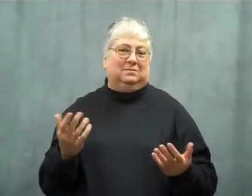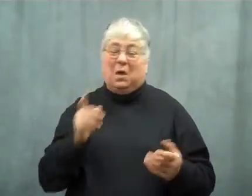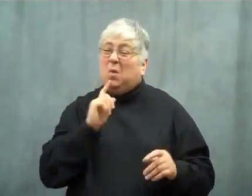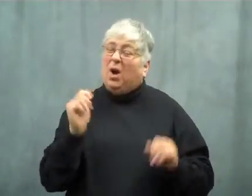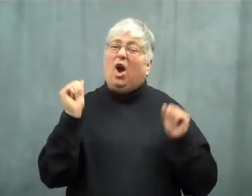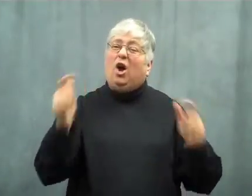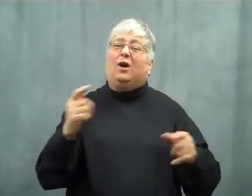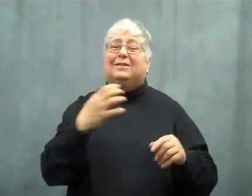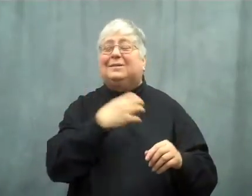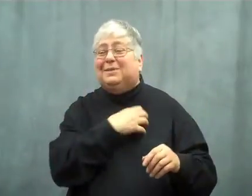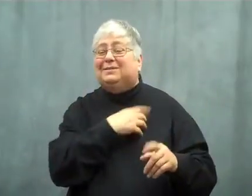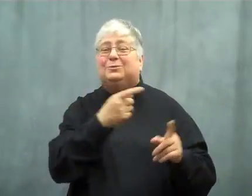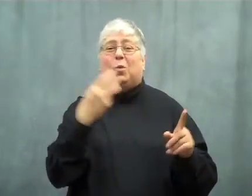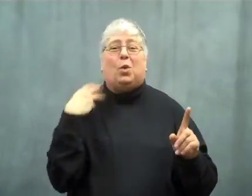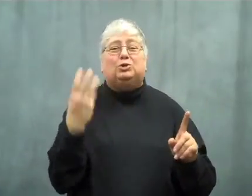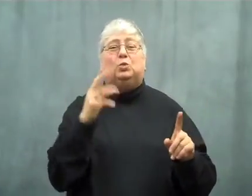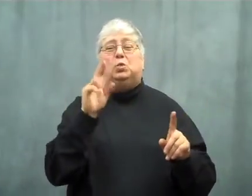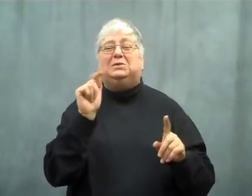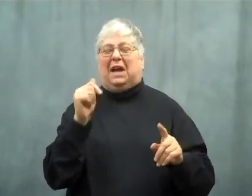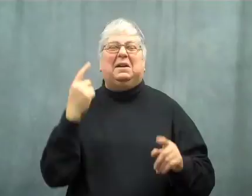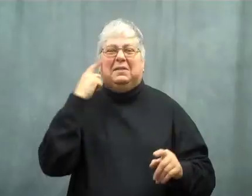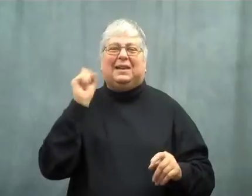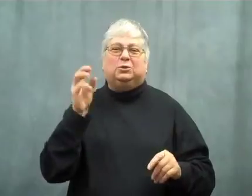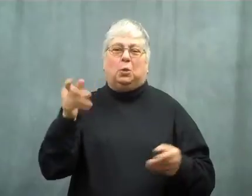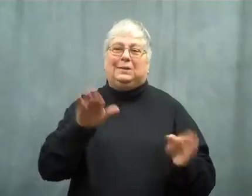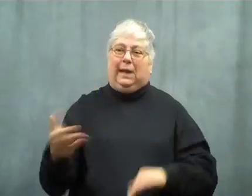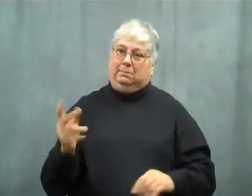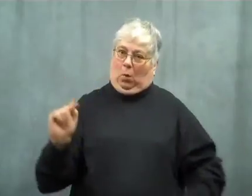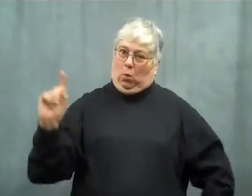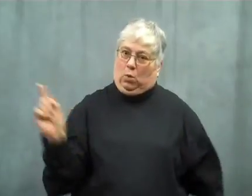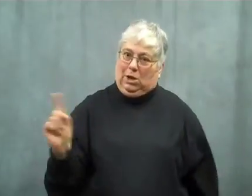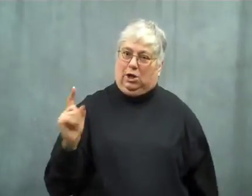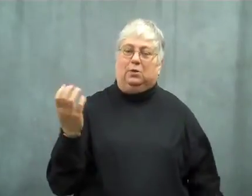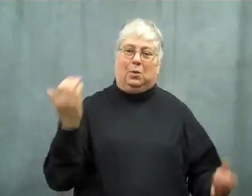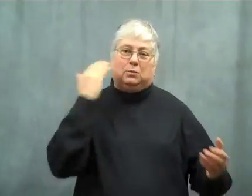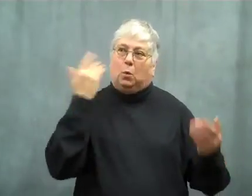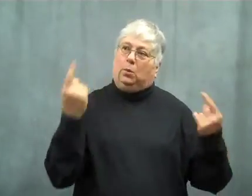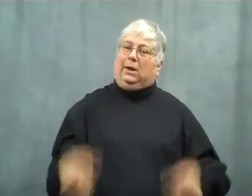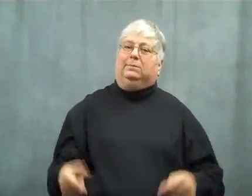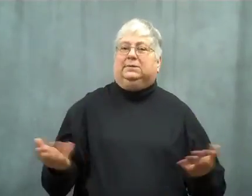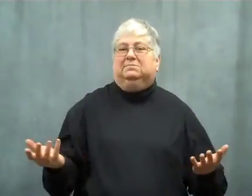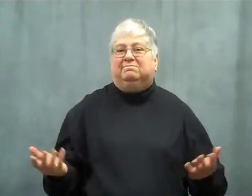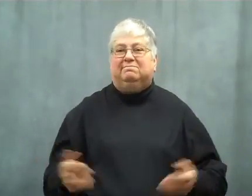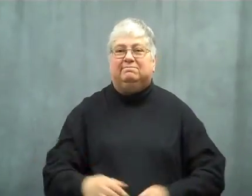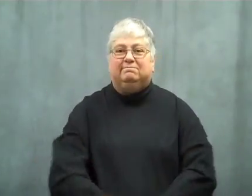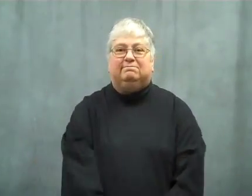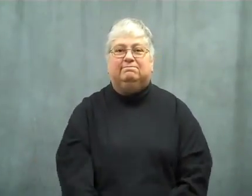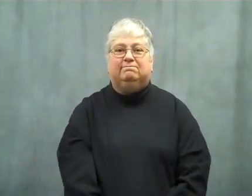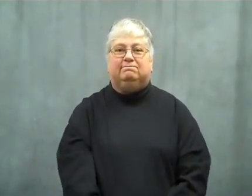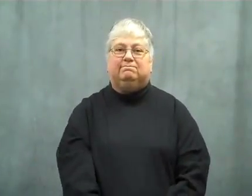Authorities in Utah and Washington believe she's dead, but want to know where she is, and what happened to her.